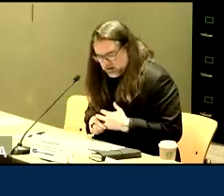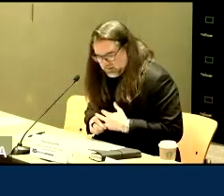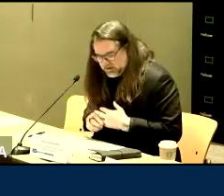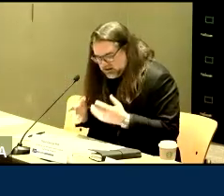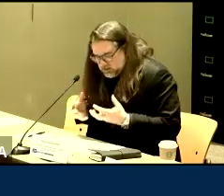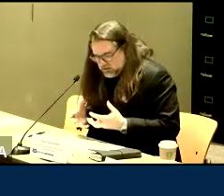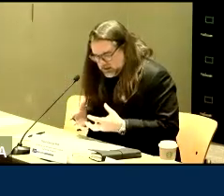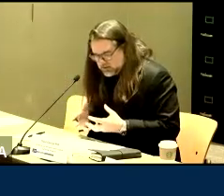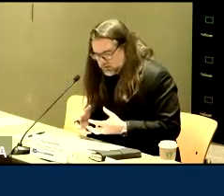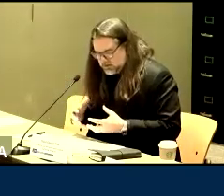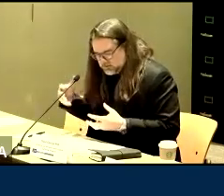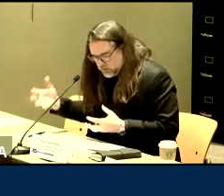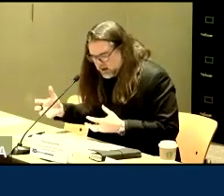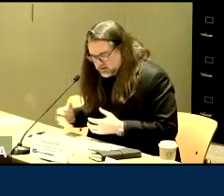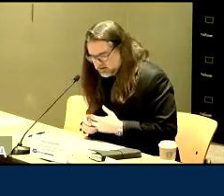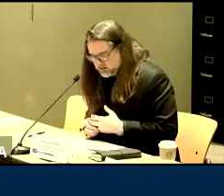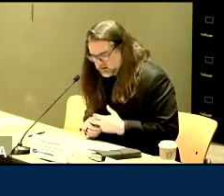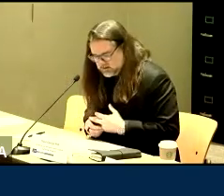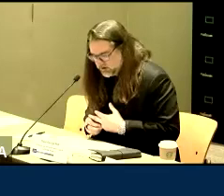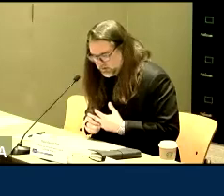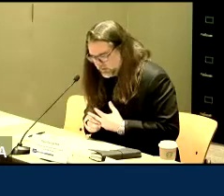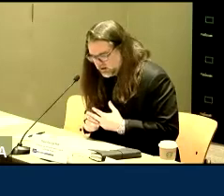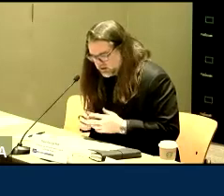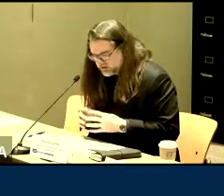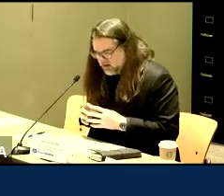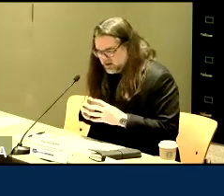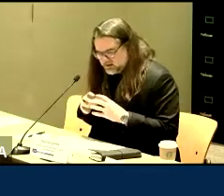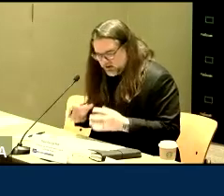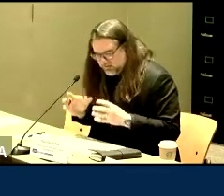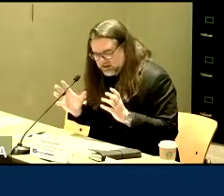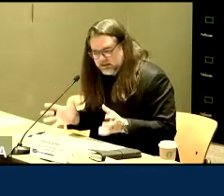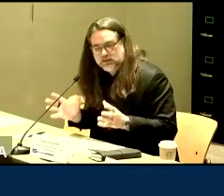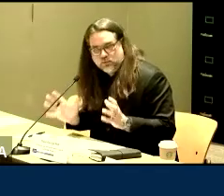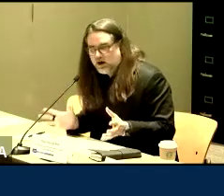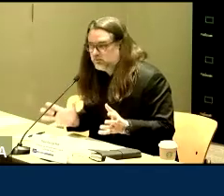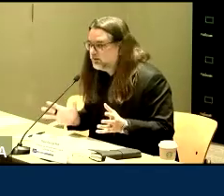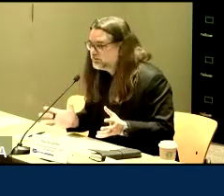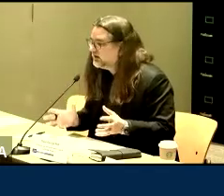These new data sources and processing techniques and methodologies solve key problems